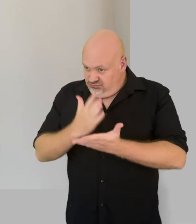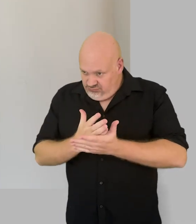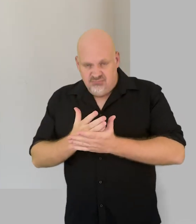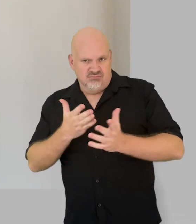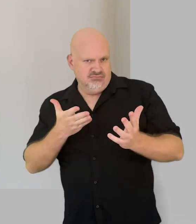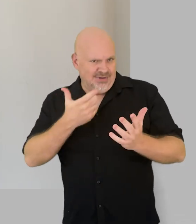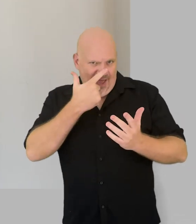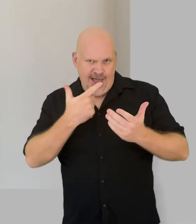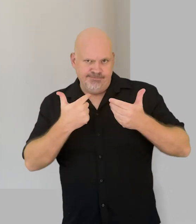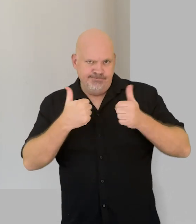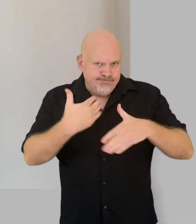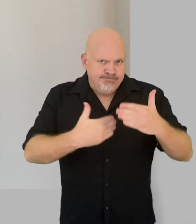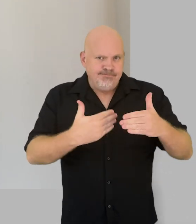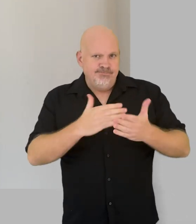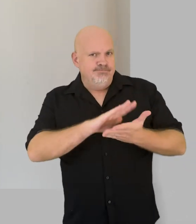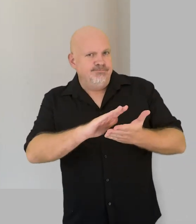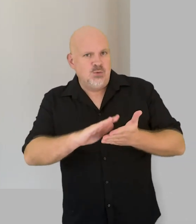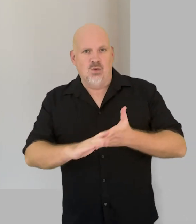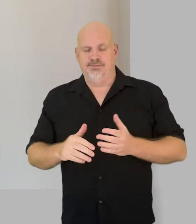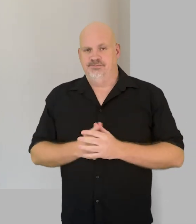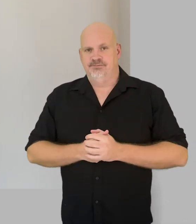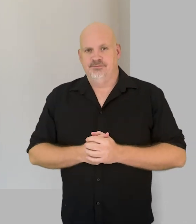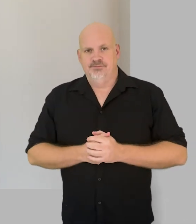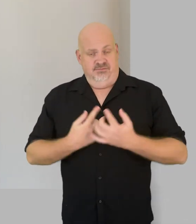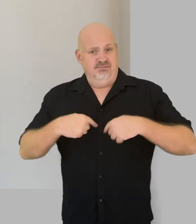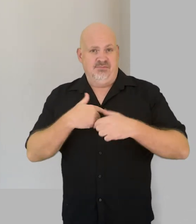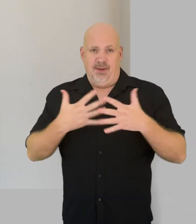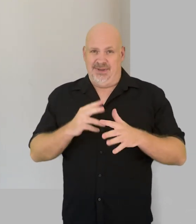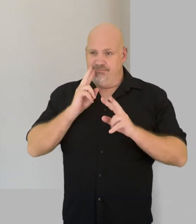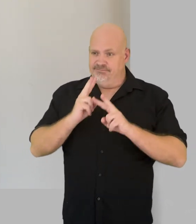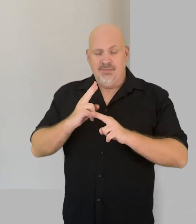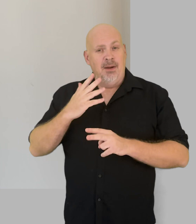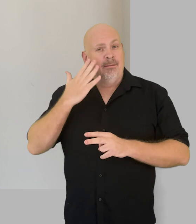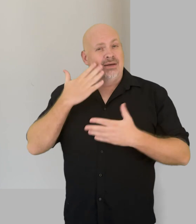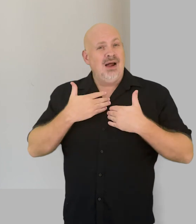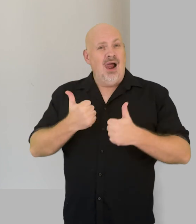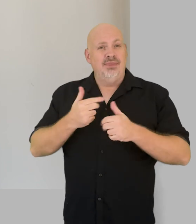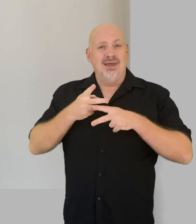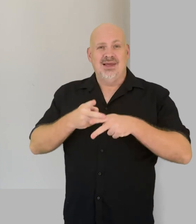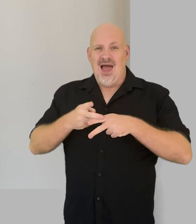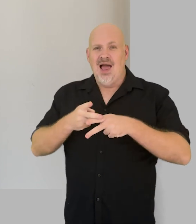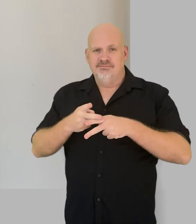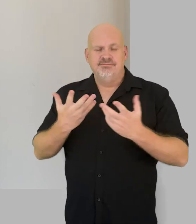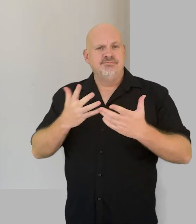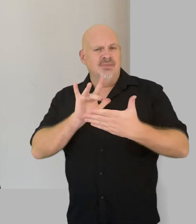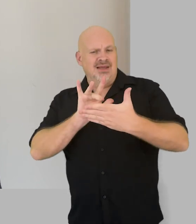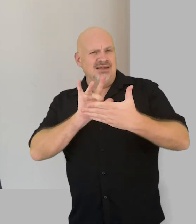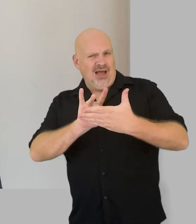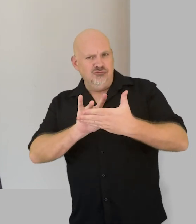Mental-health policies and plans that have been introduced all over the region remain mostly on paper.